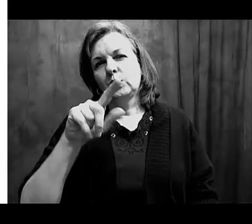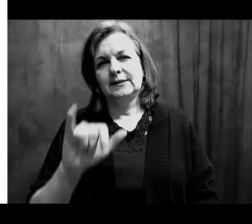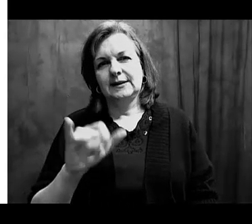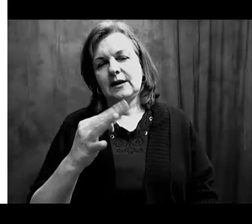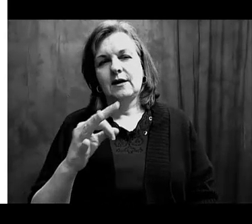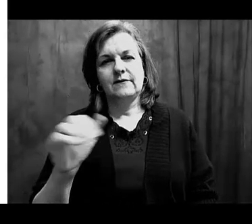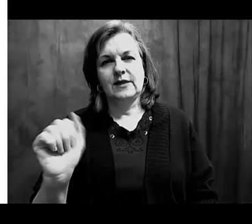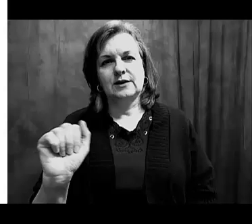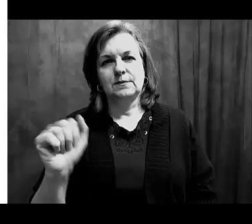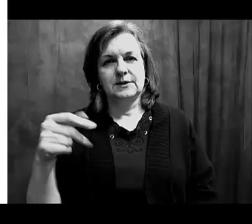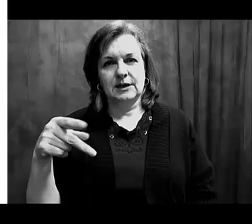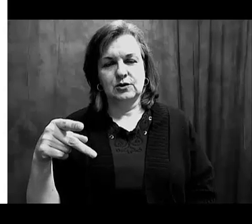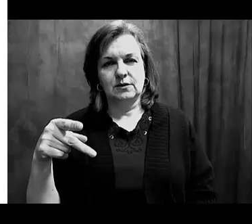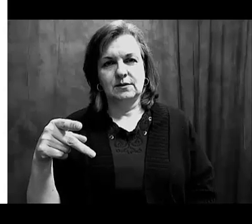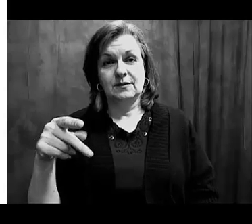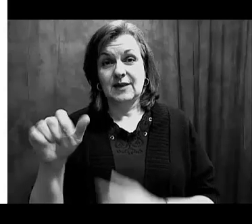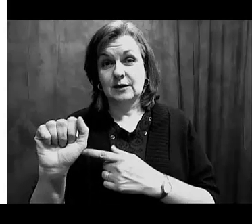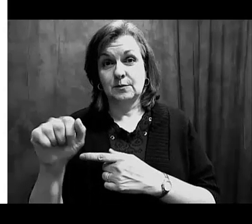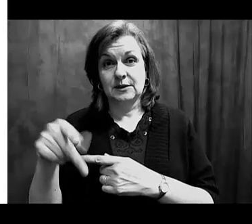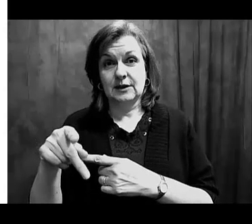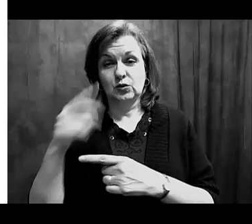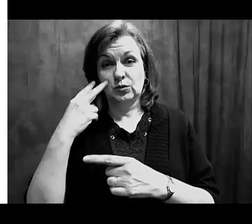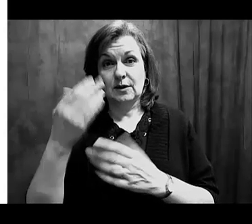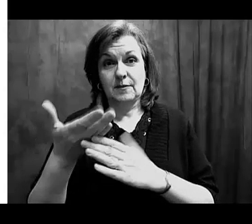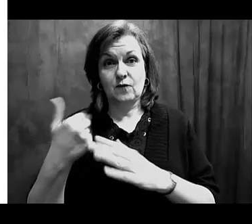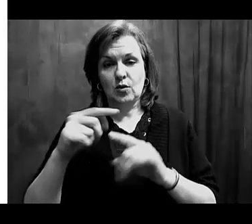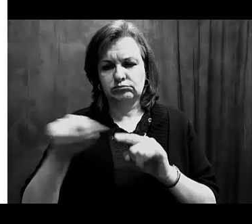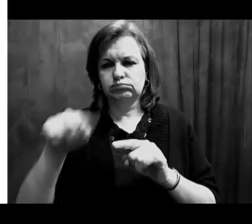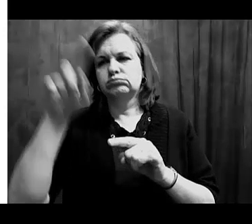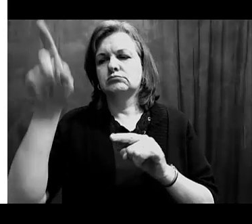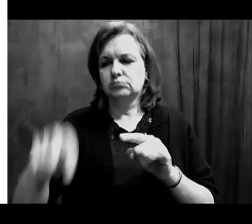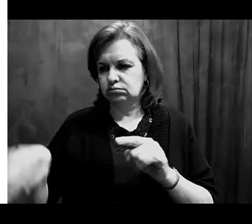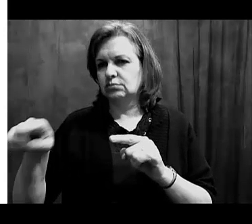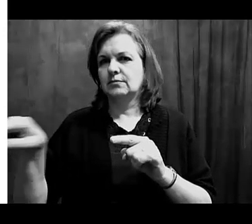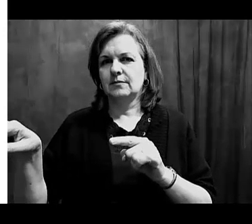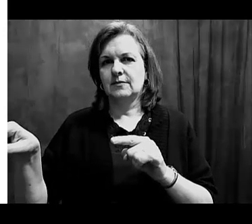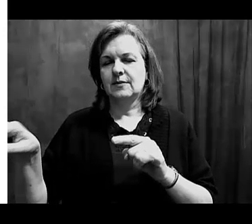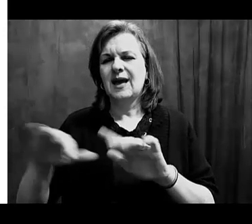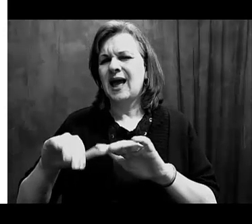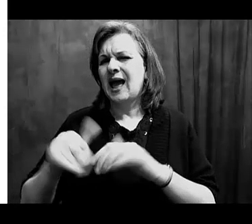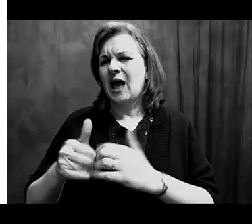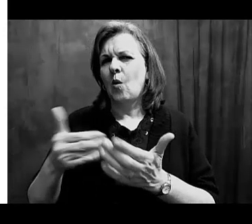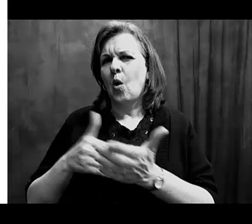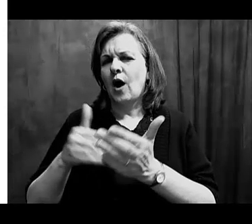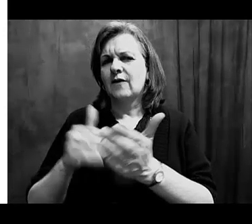our action potentials that we saw before what we wanna know is how often do they occur?